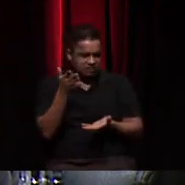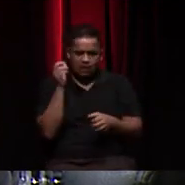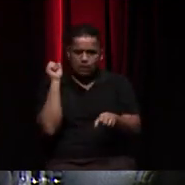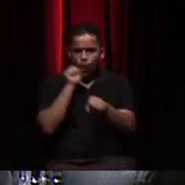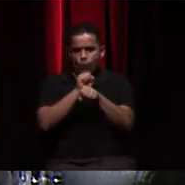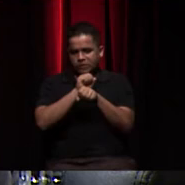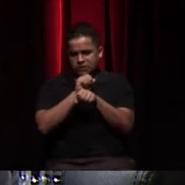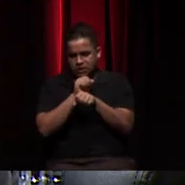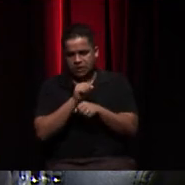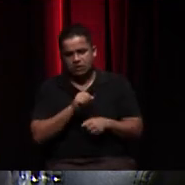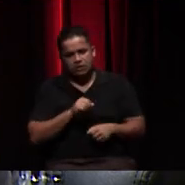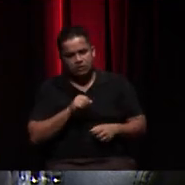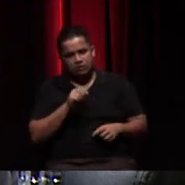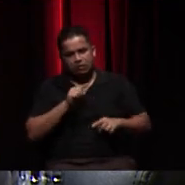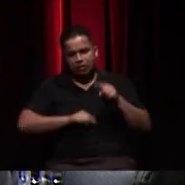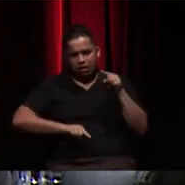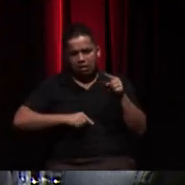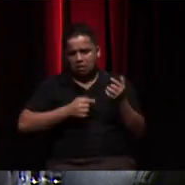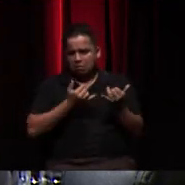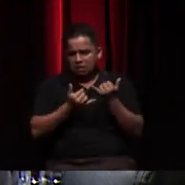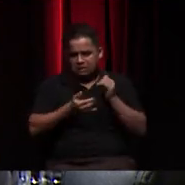would soon become the rule